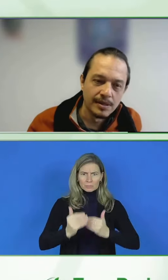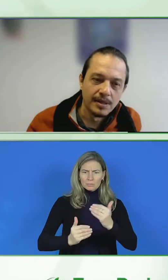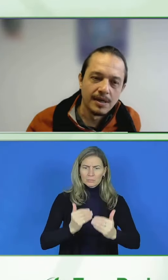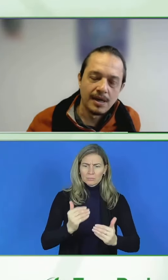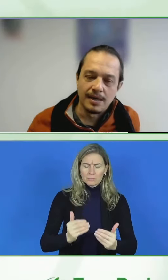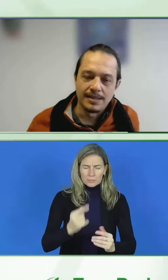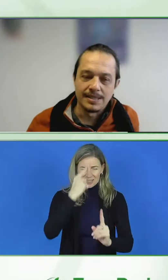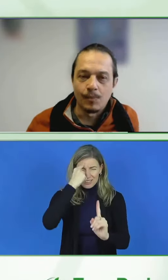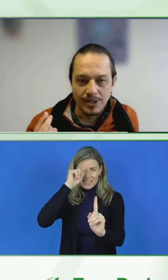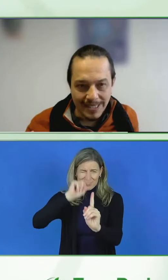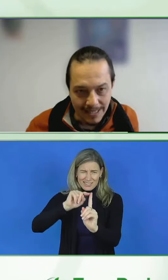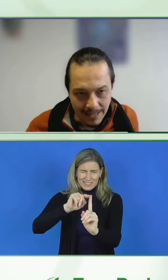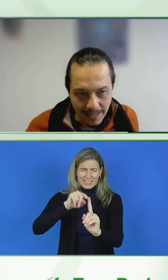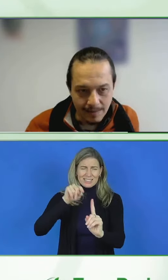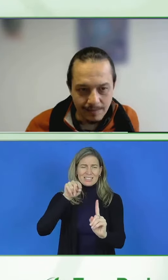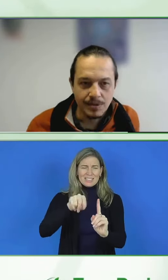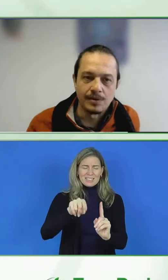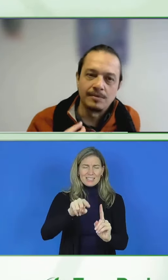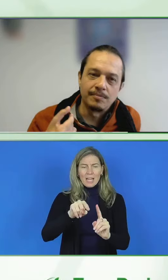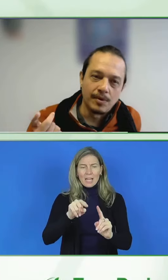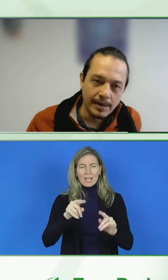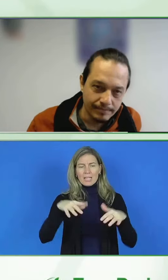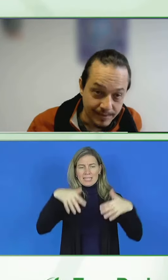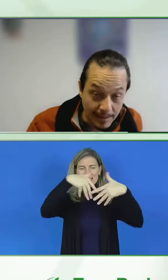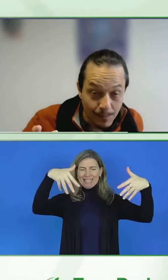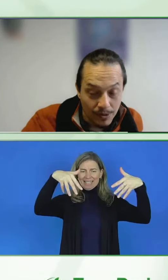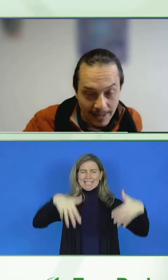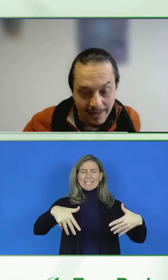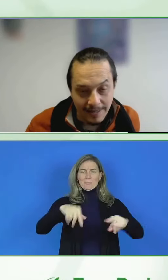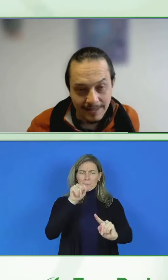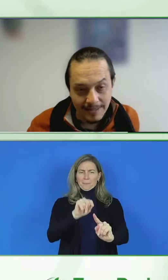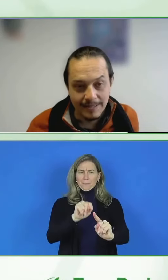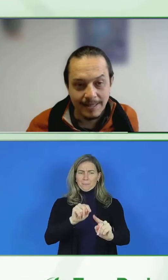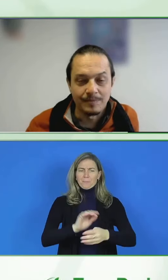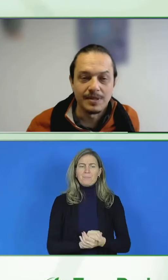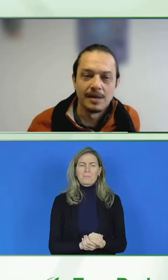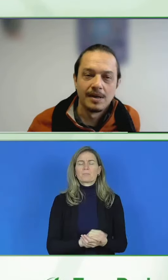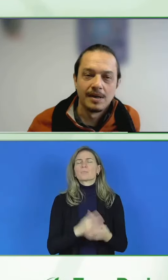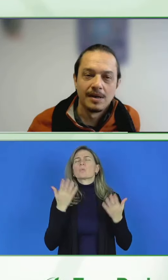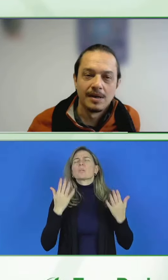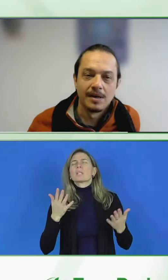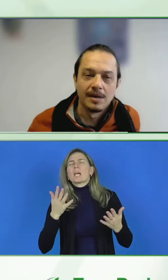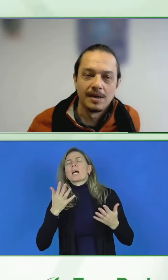support systems, or support and care systems, what we are looking